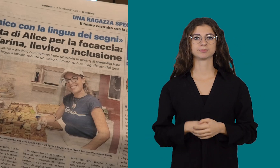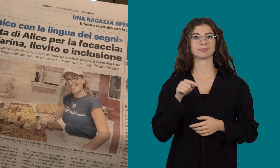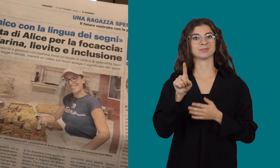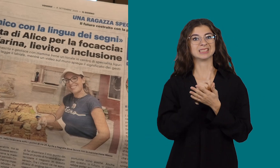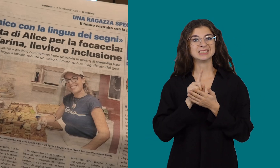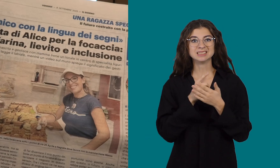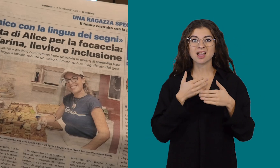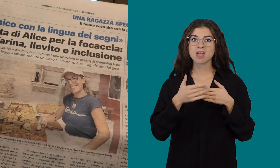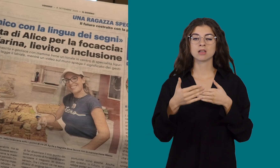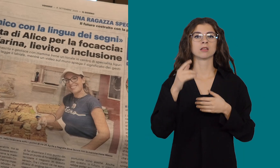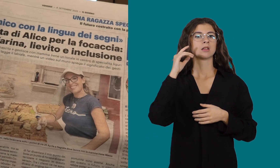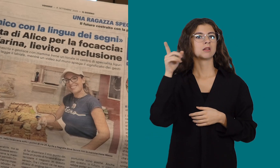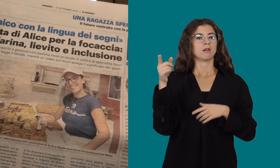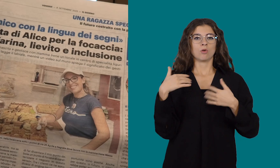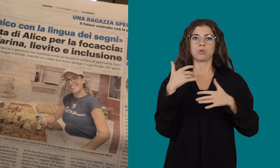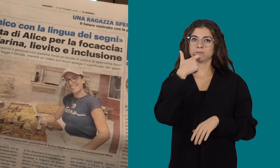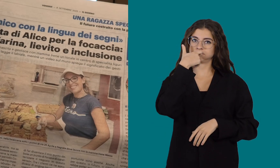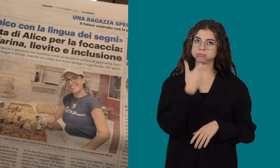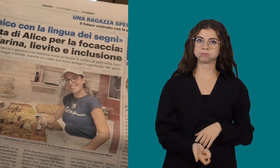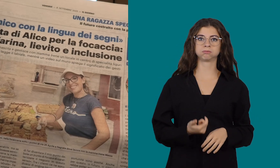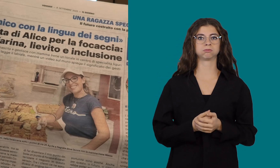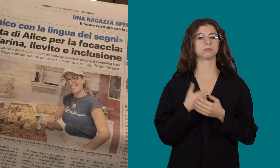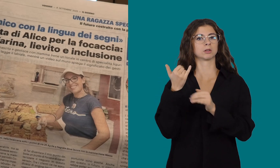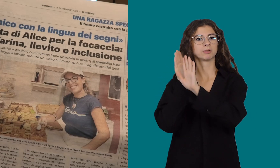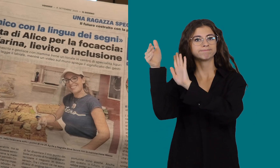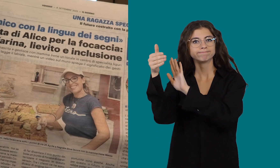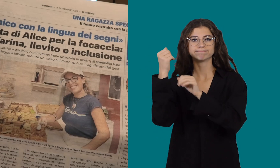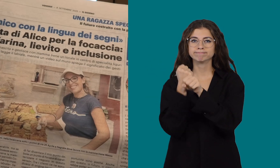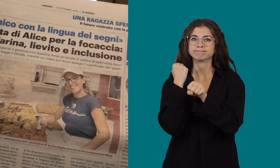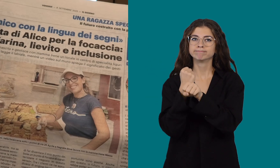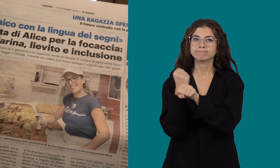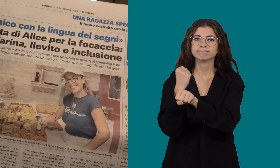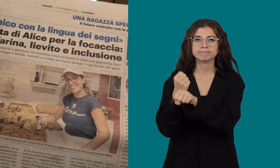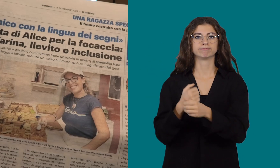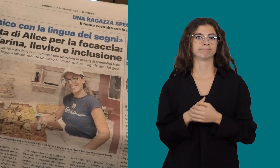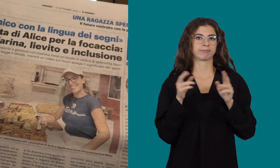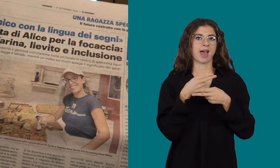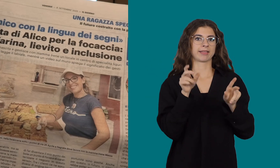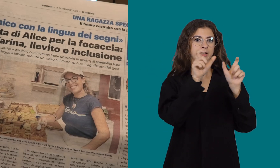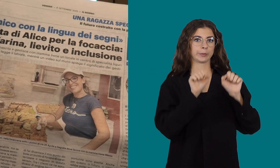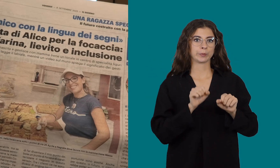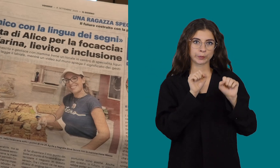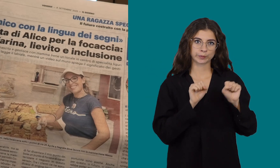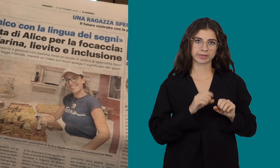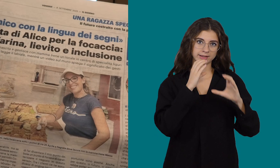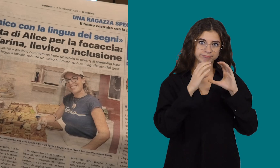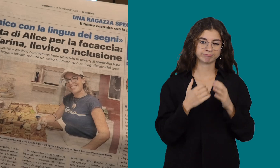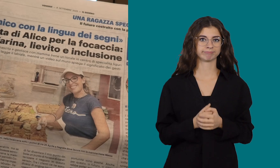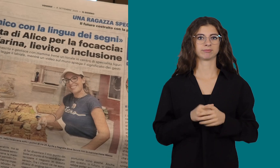During that year Alice suffered a lot. She was always in the bakery and couldn't communicate with customers.